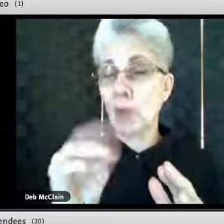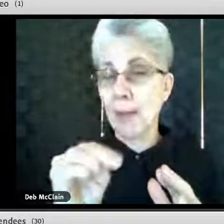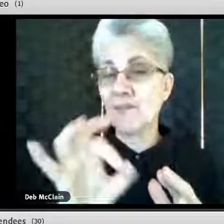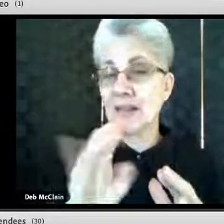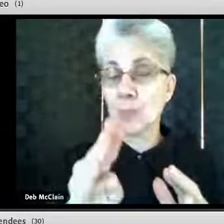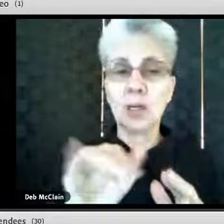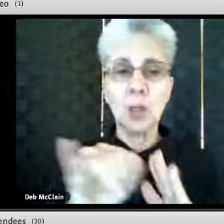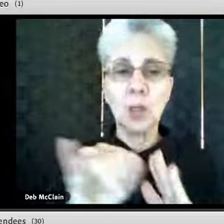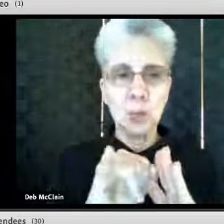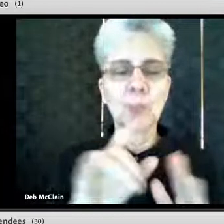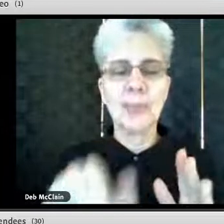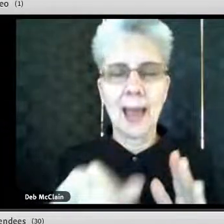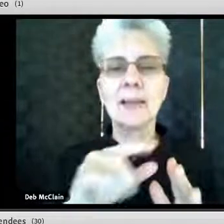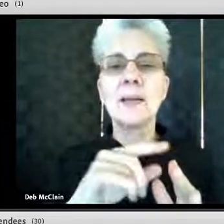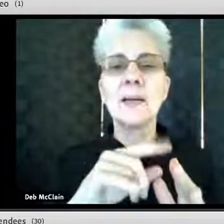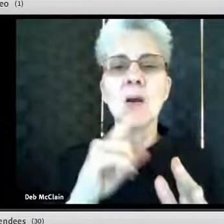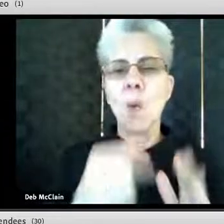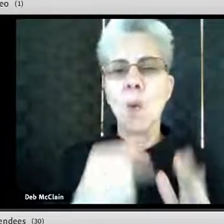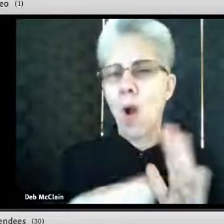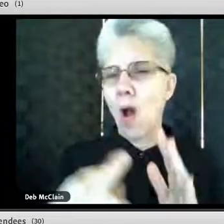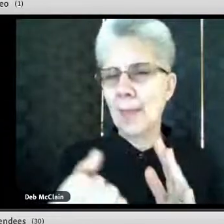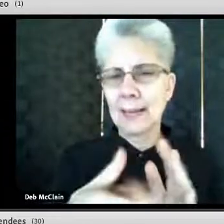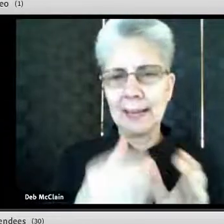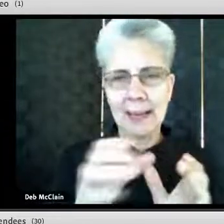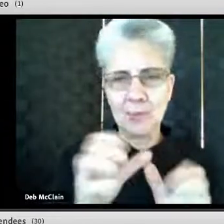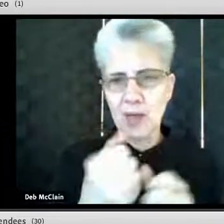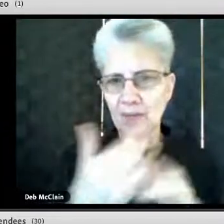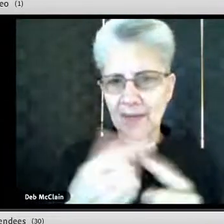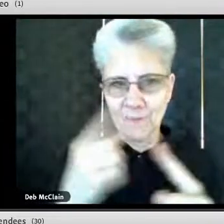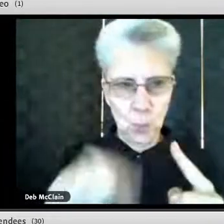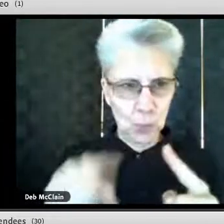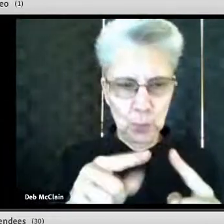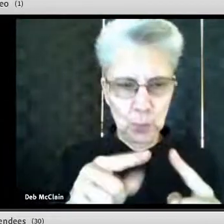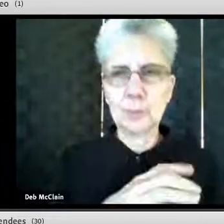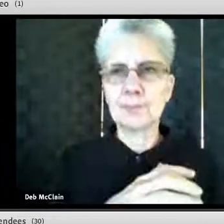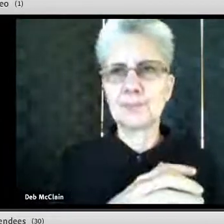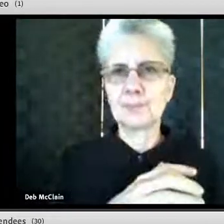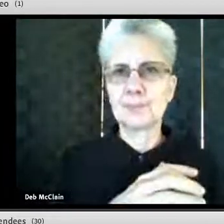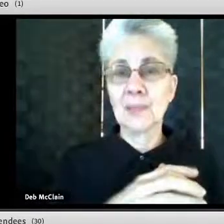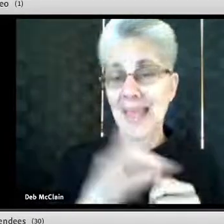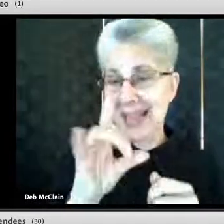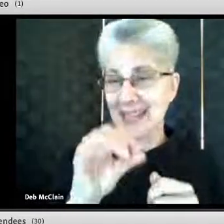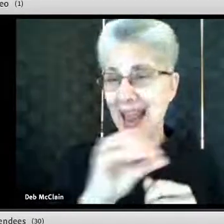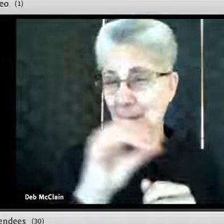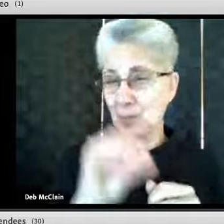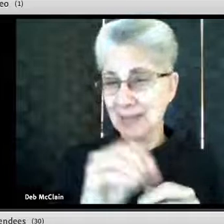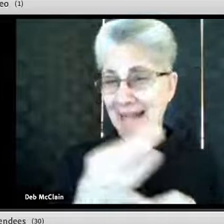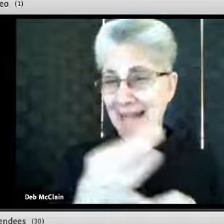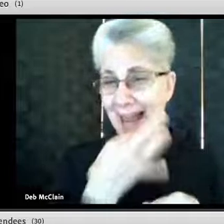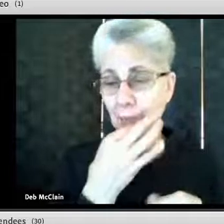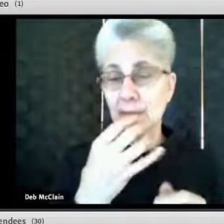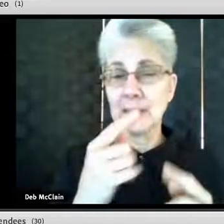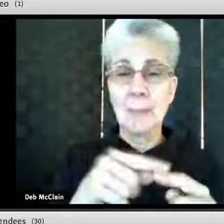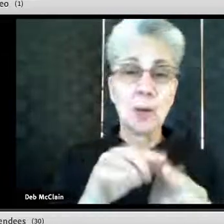will auto caption everything for you. It is 80% accurate depending on what you're doing.